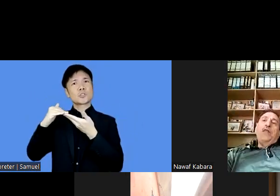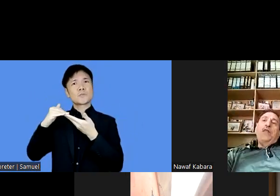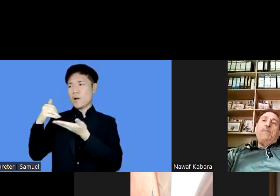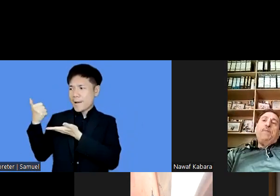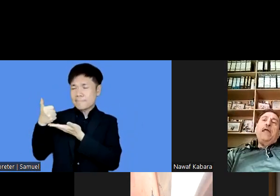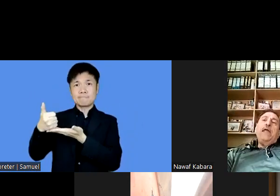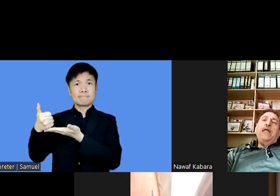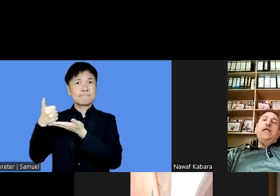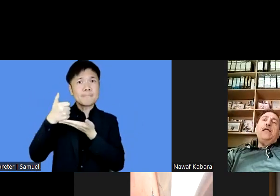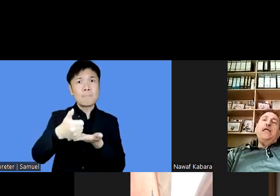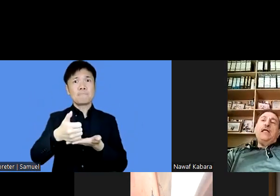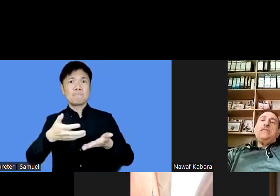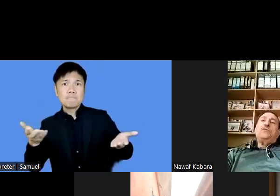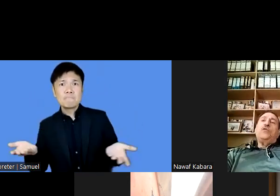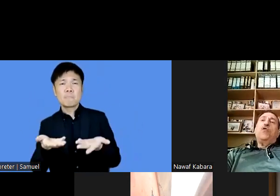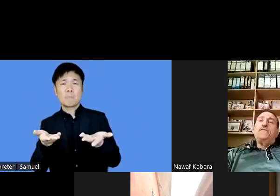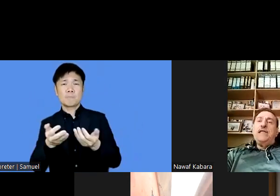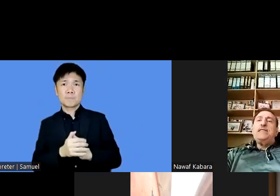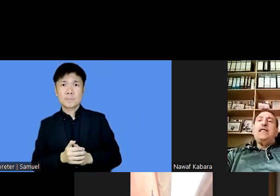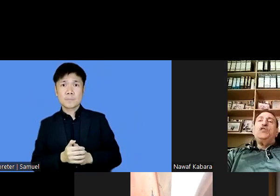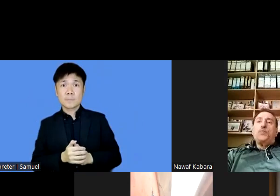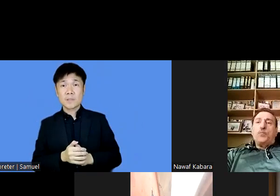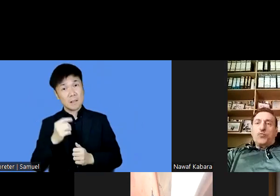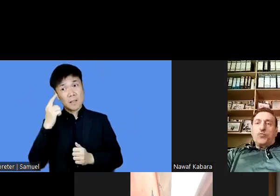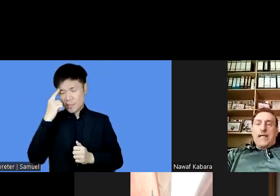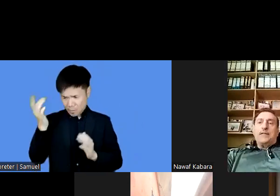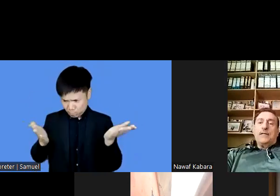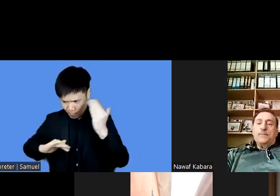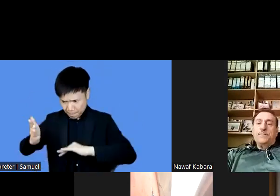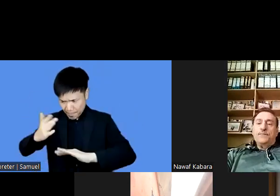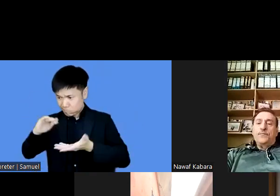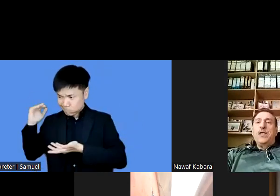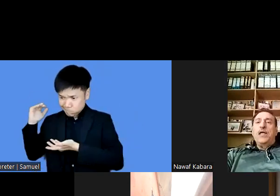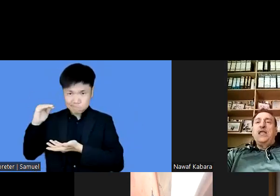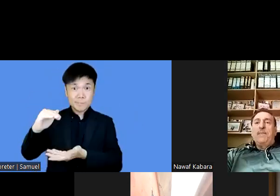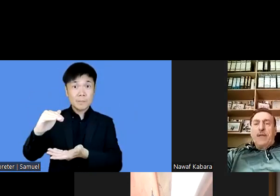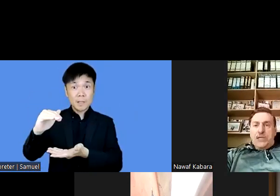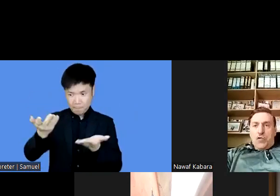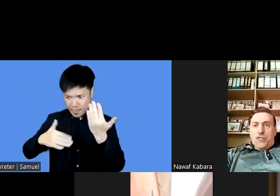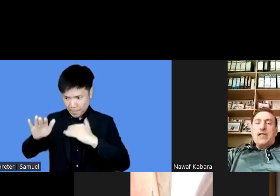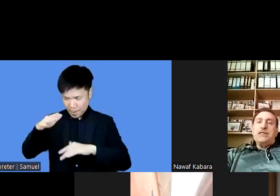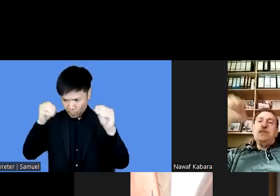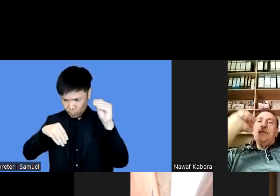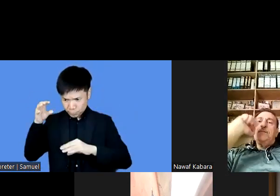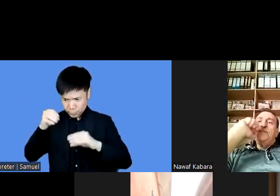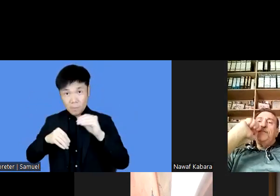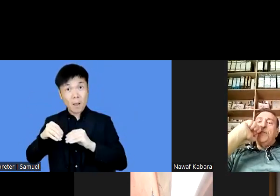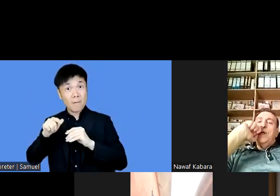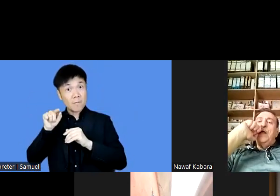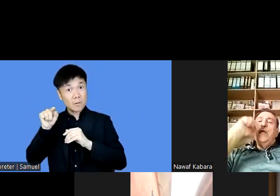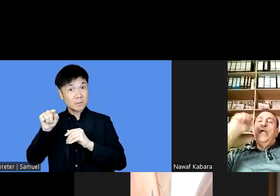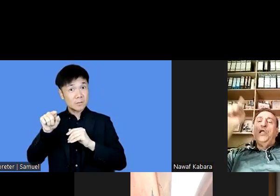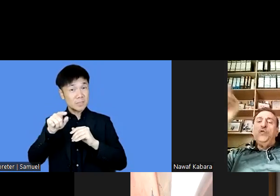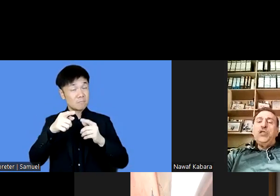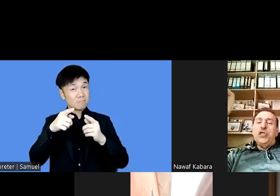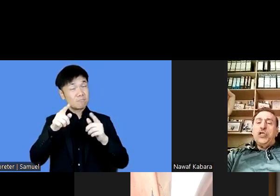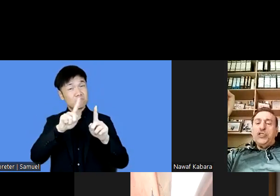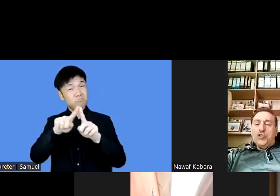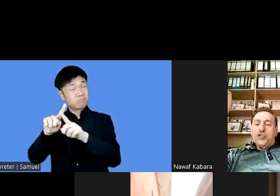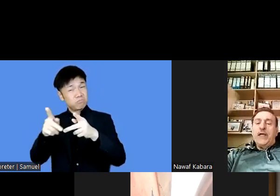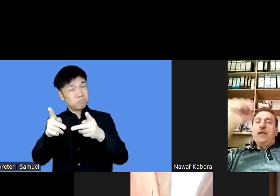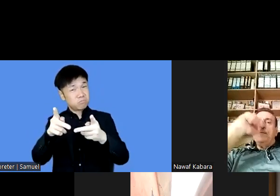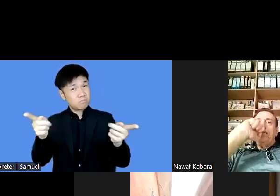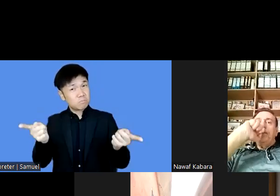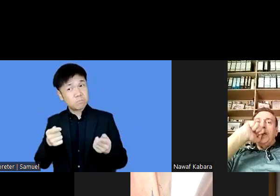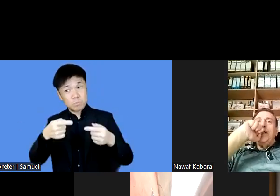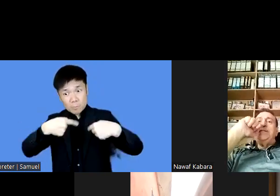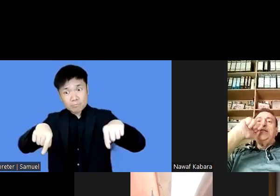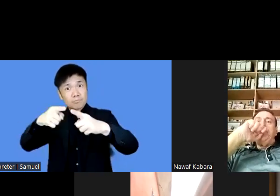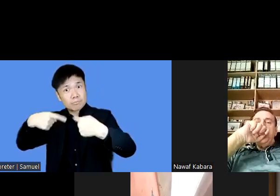their list of things they need to send in the places of crisis included should be the